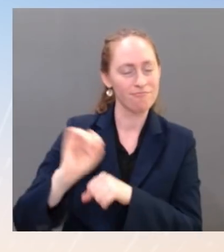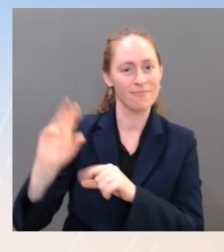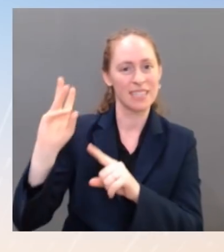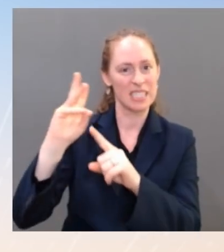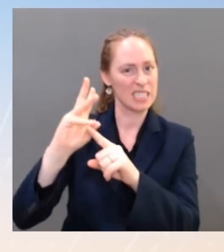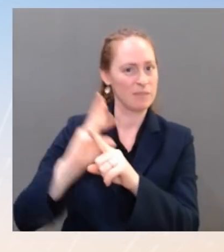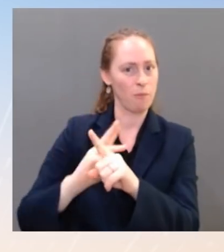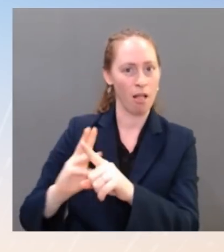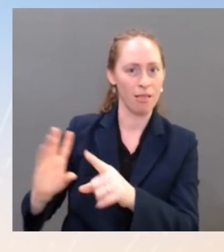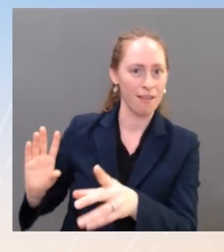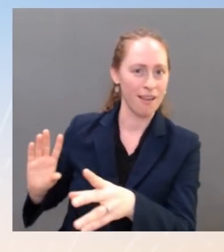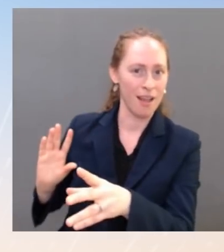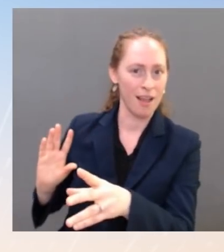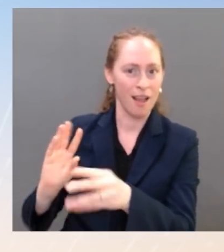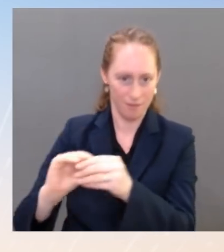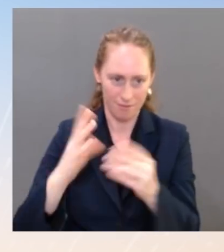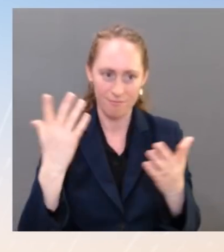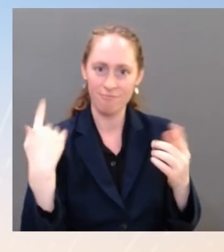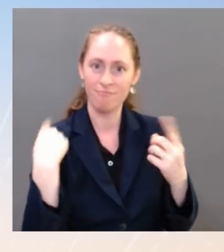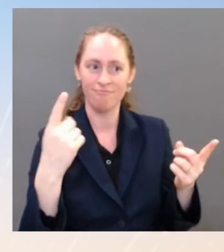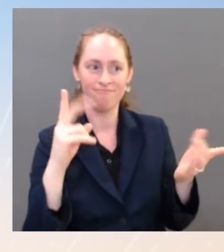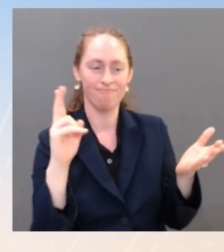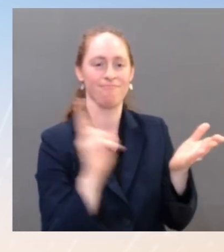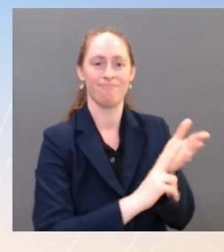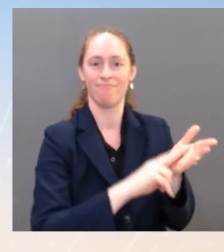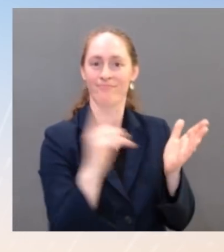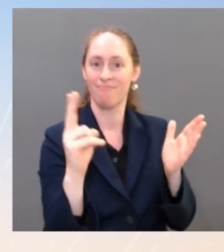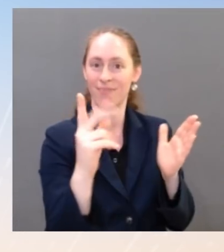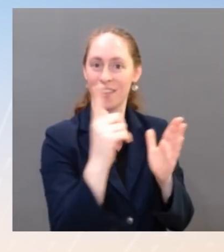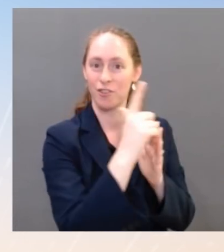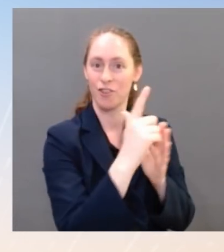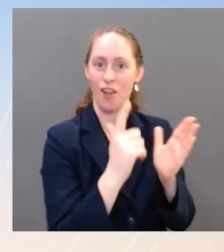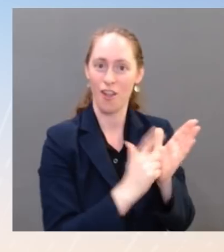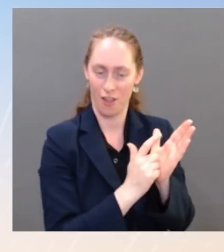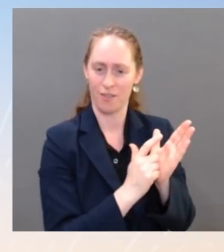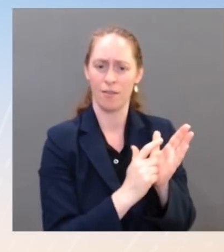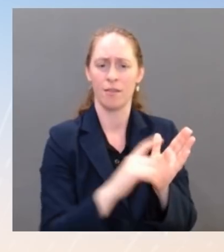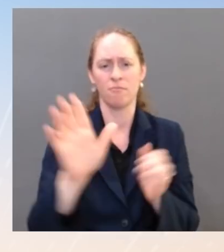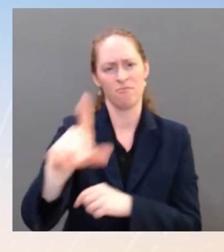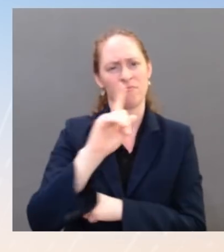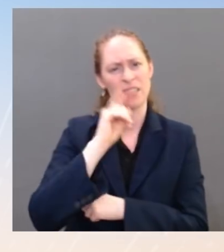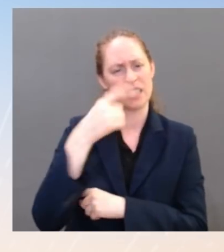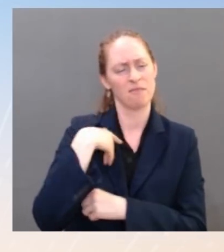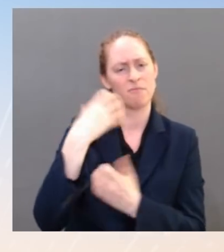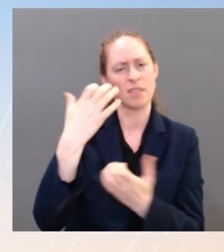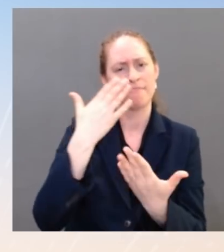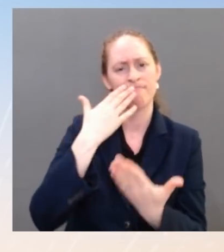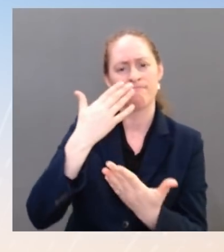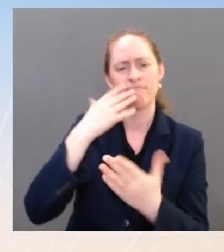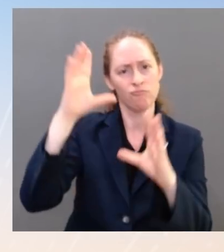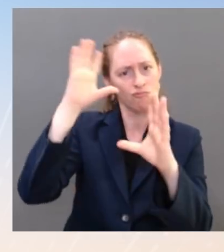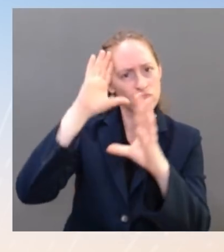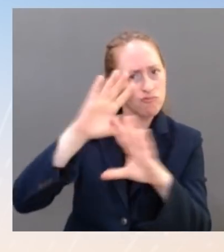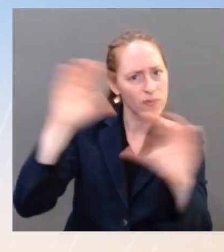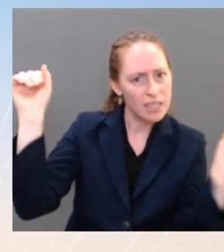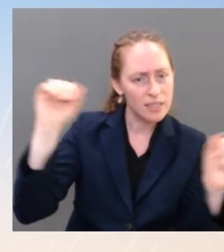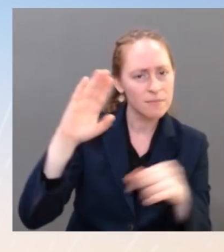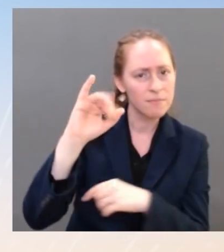I want to thank President Biden and Vice President Harris for their tremendous leadership and my fellow Cabinet colleagues for their partnership